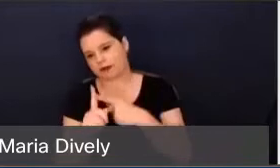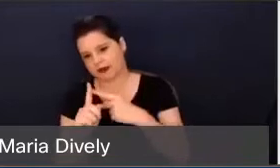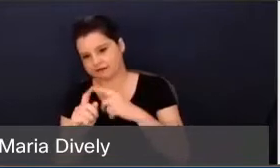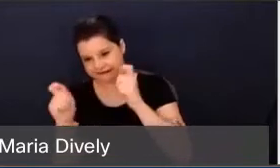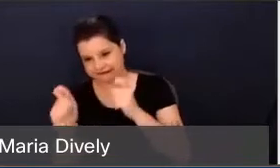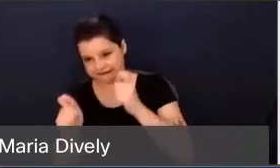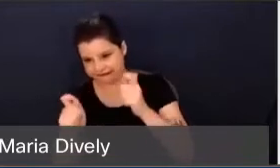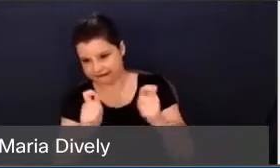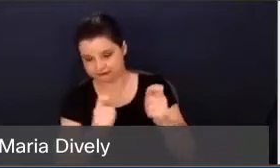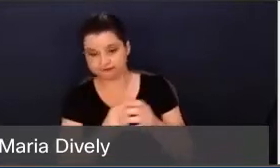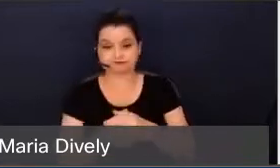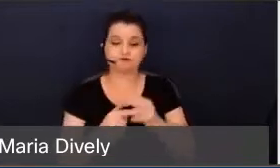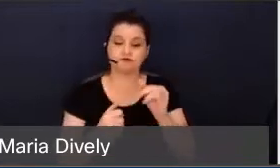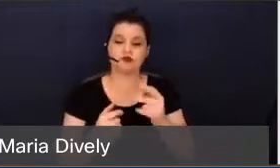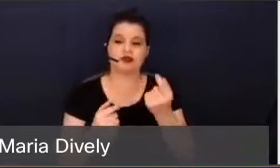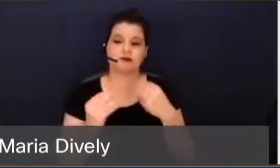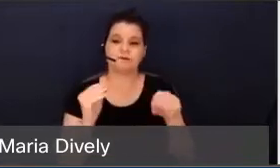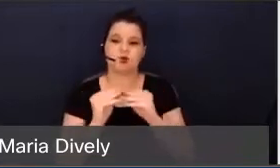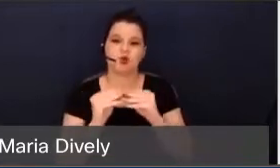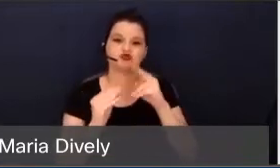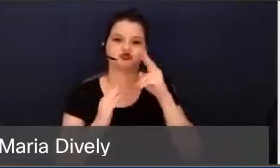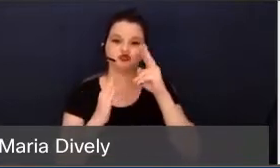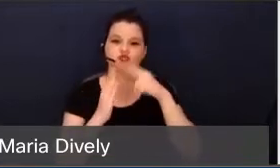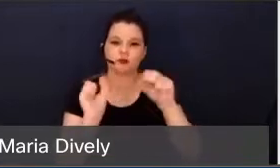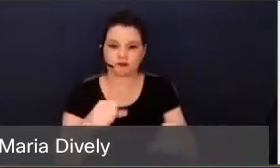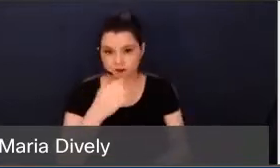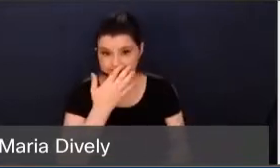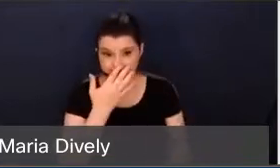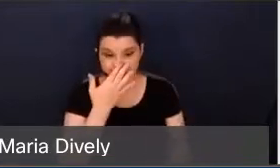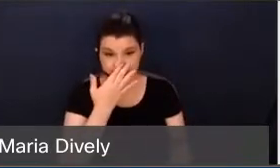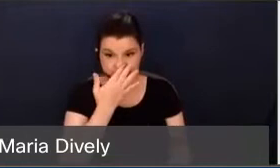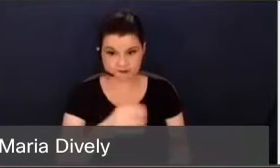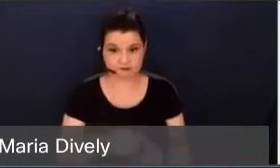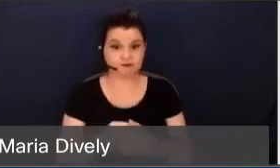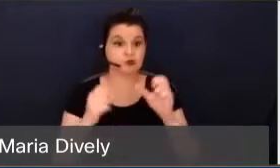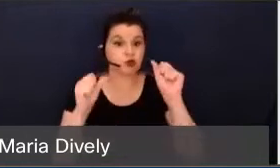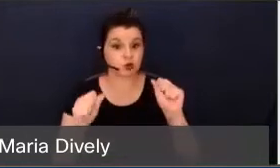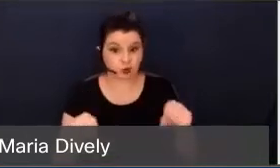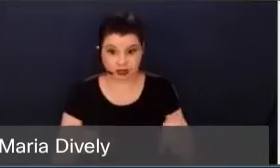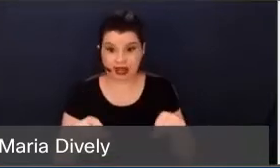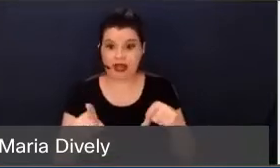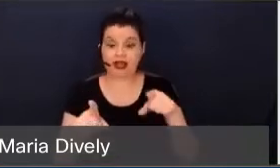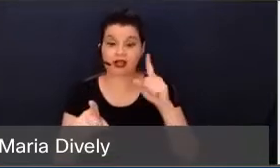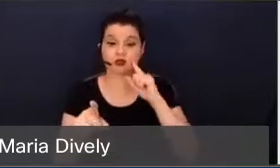some changes so that it's, um, readable. You can make your graphs and